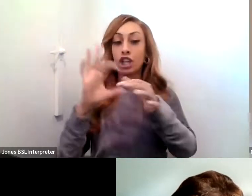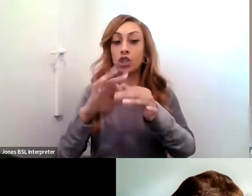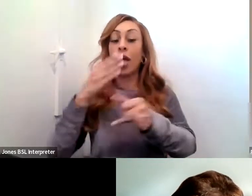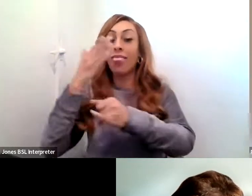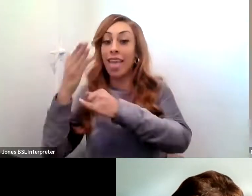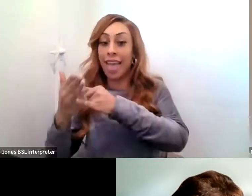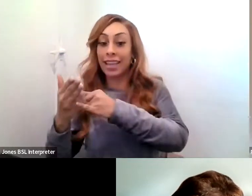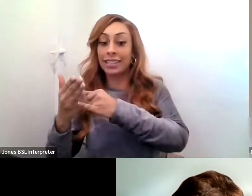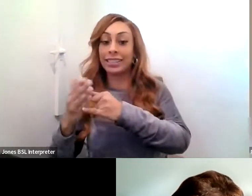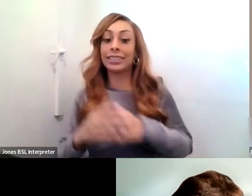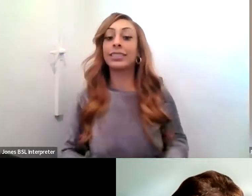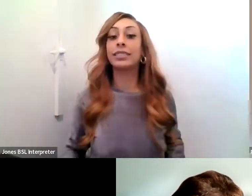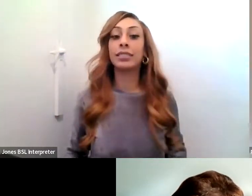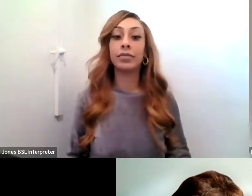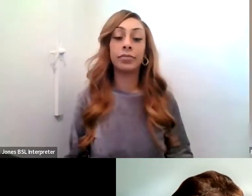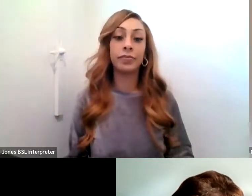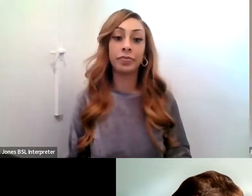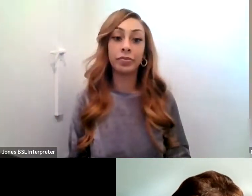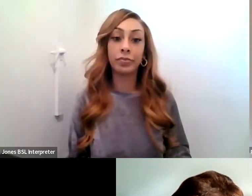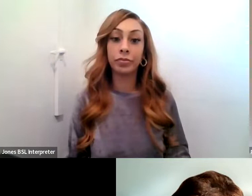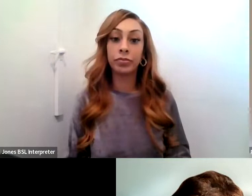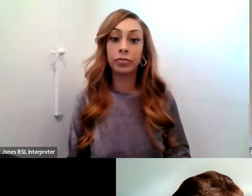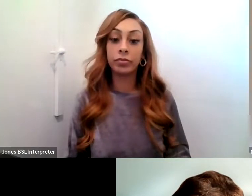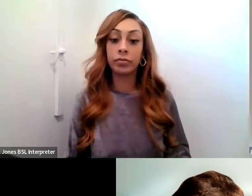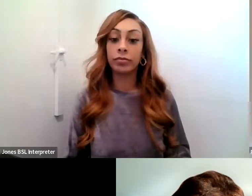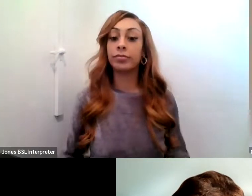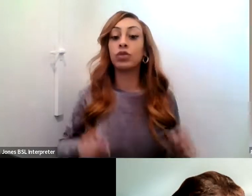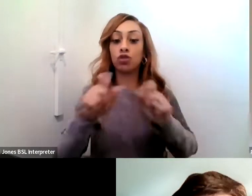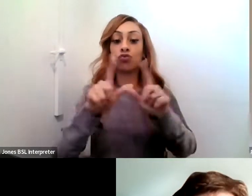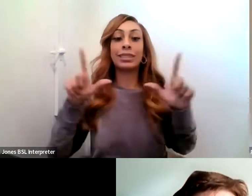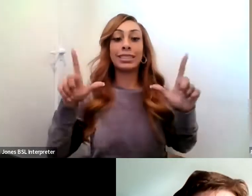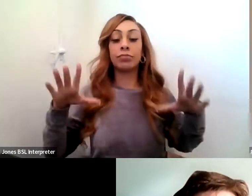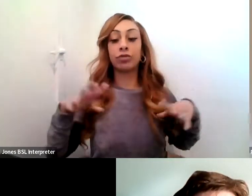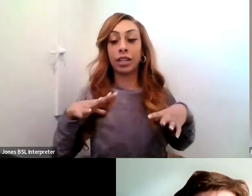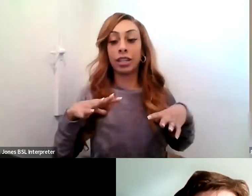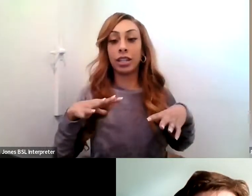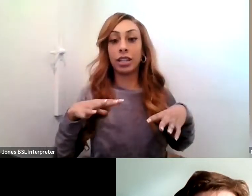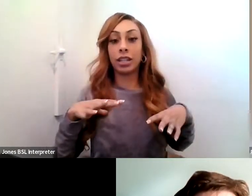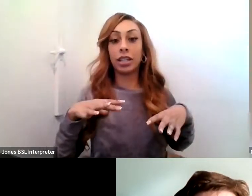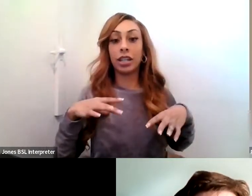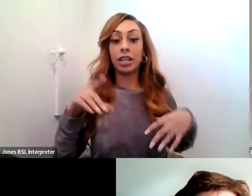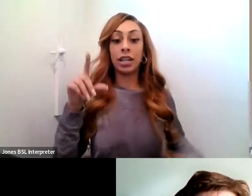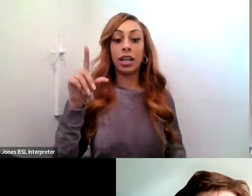but what I'm going to say is we're going to take a screen break now, until 11.00,